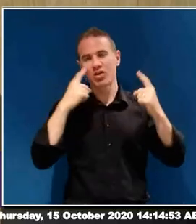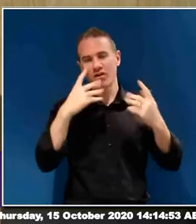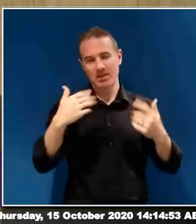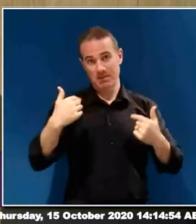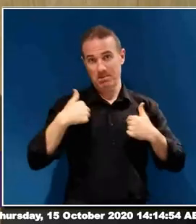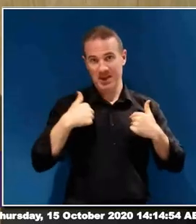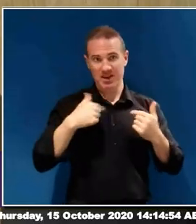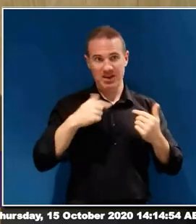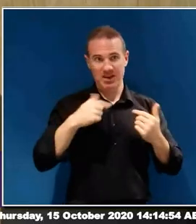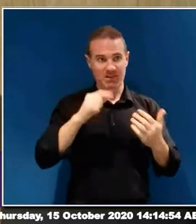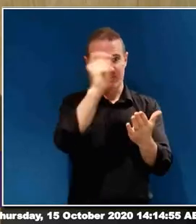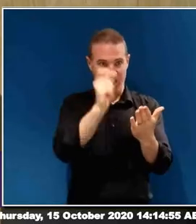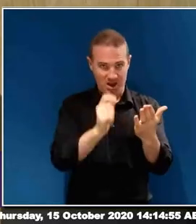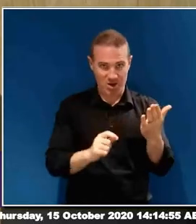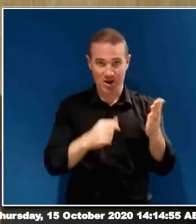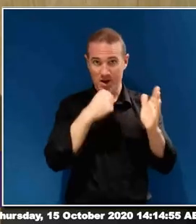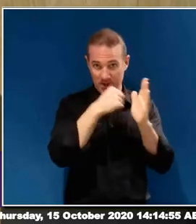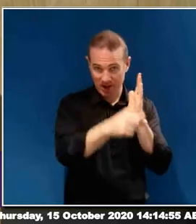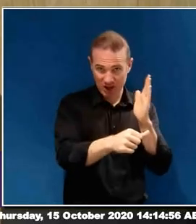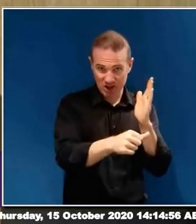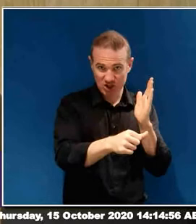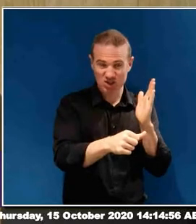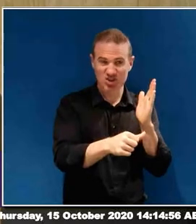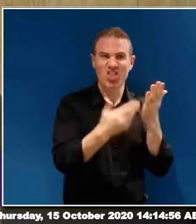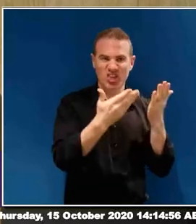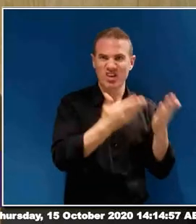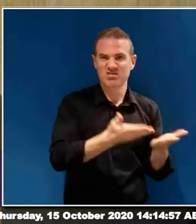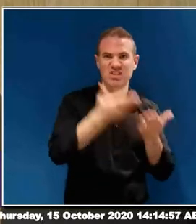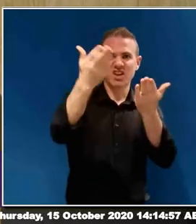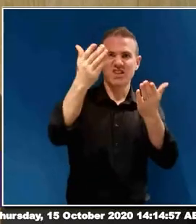to the principal, and they signed it and submitted it, and then there was a panel